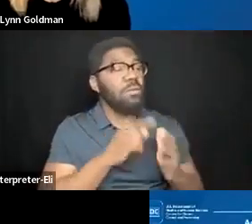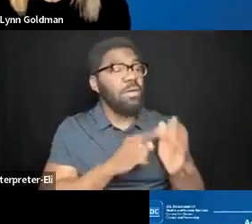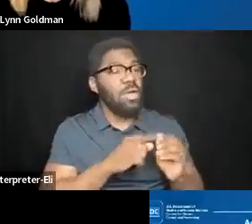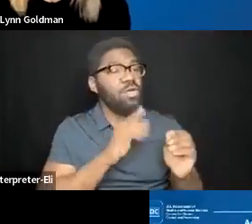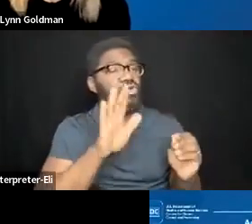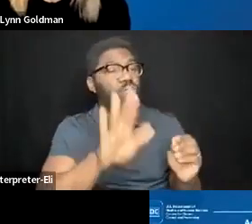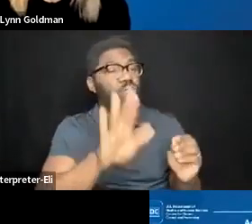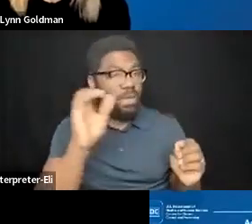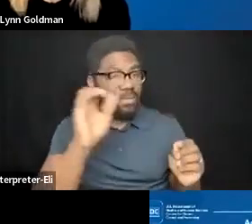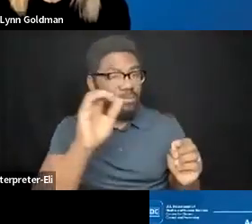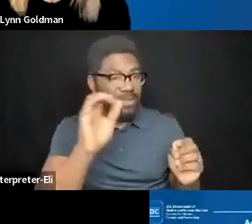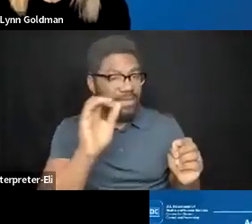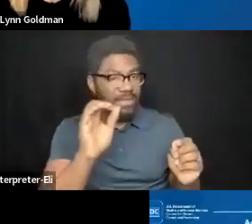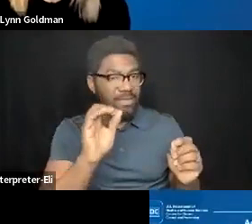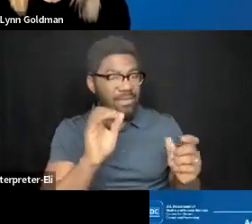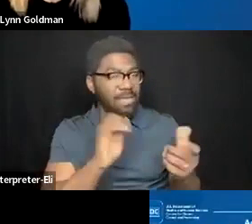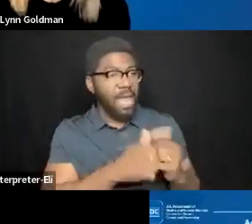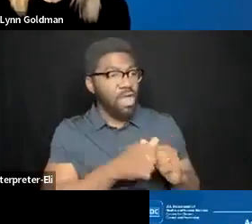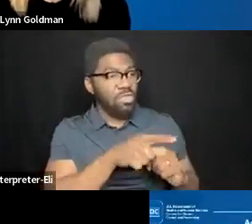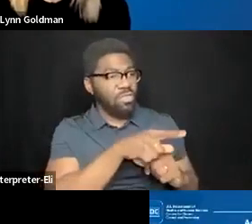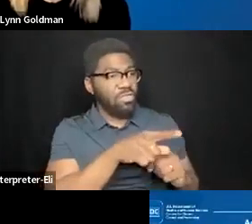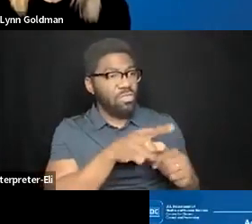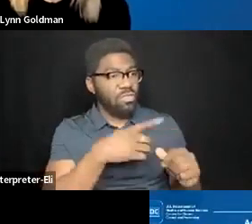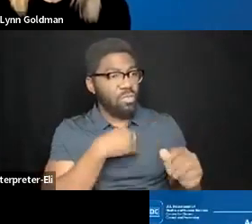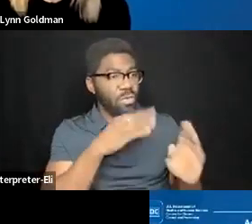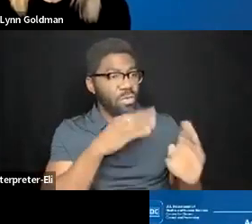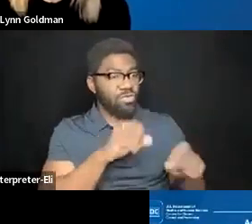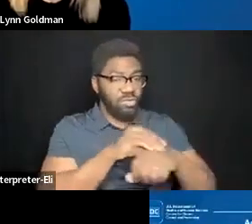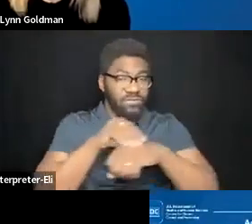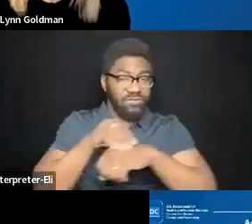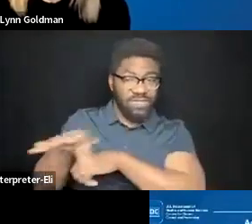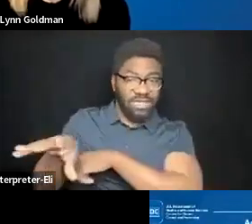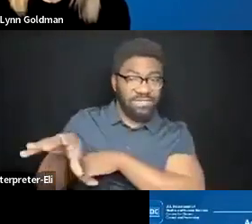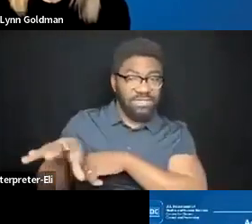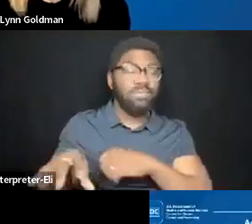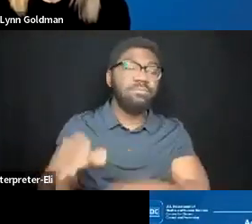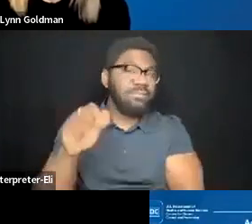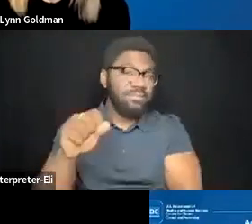about how it could have affected, but I think, yeah, focusing on CDC certainly, obviously,